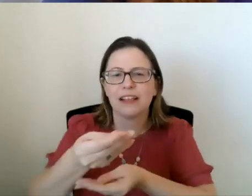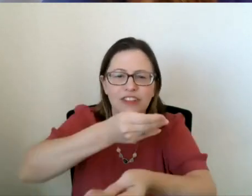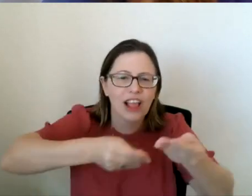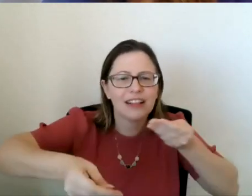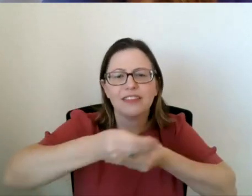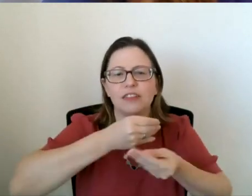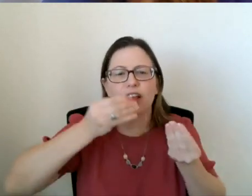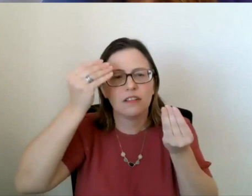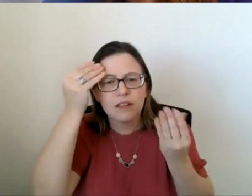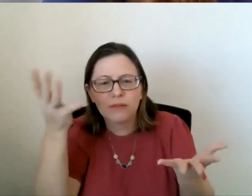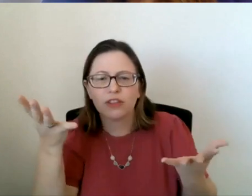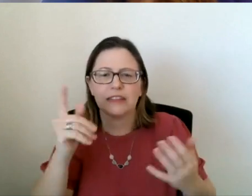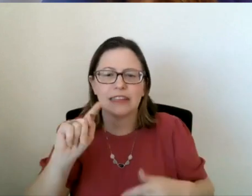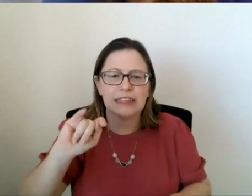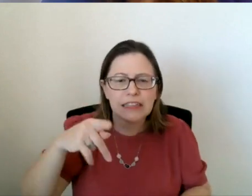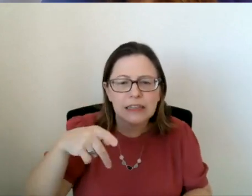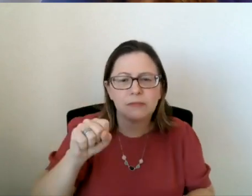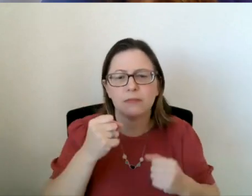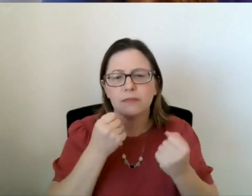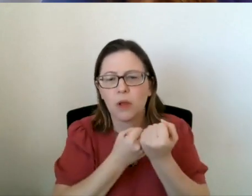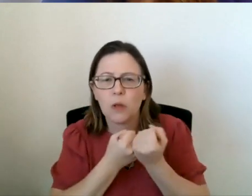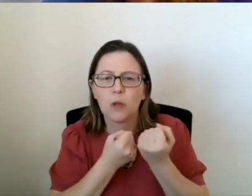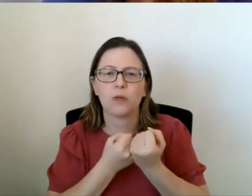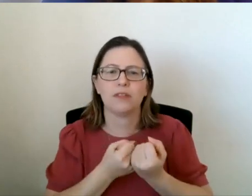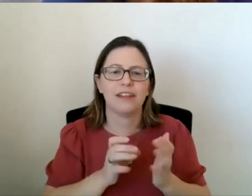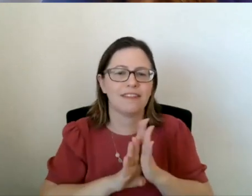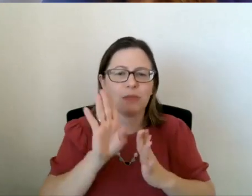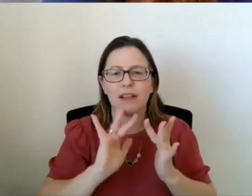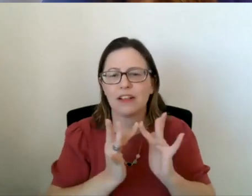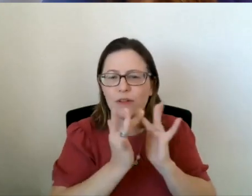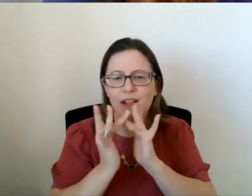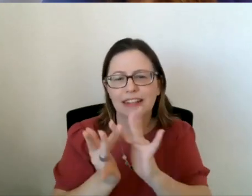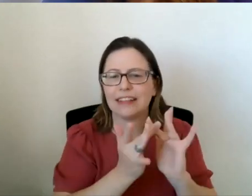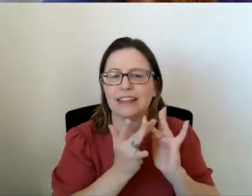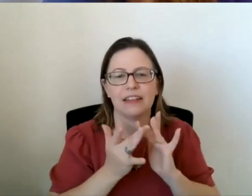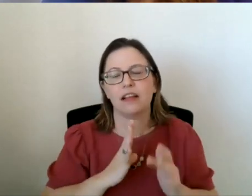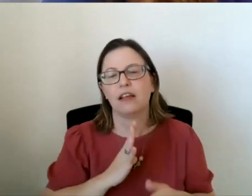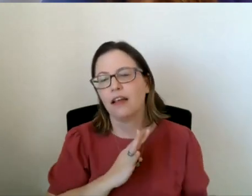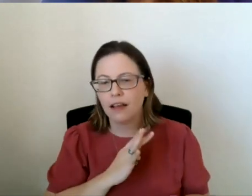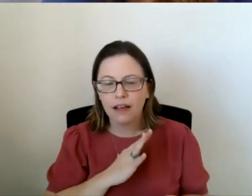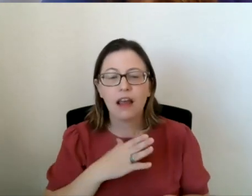to meet other folks who can share information and tips with you, provide support. You can develop